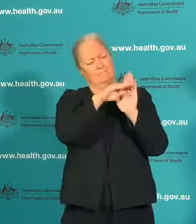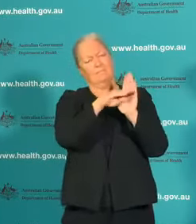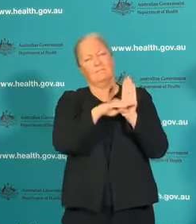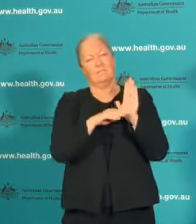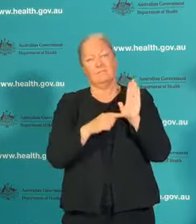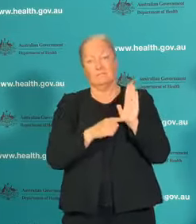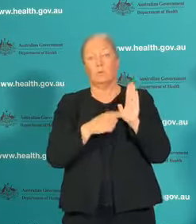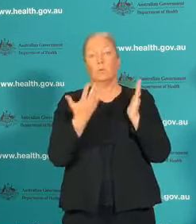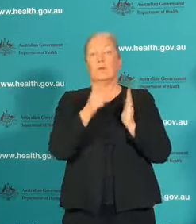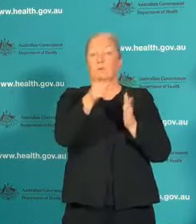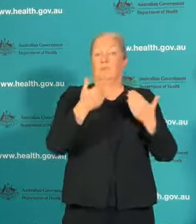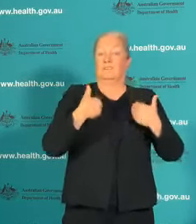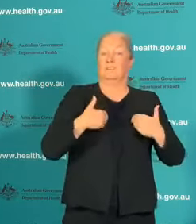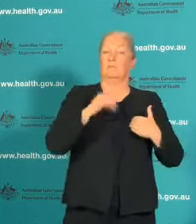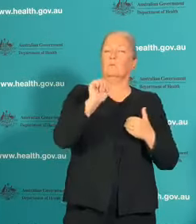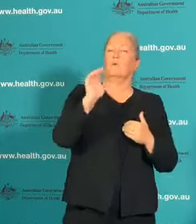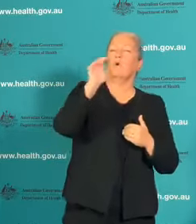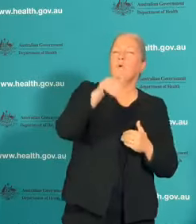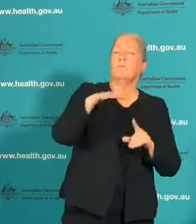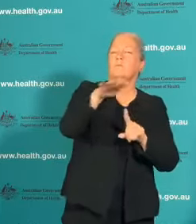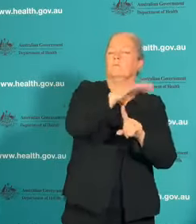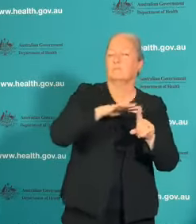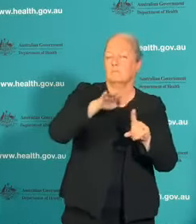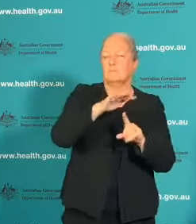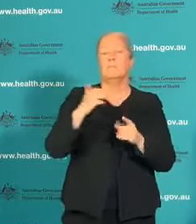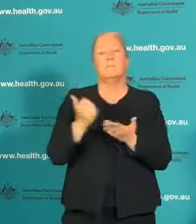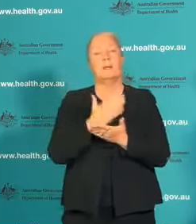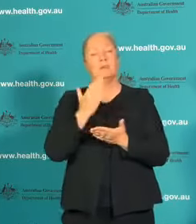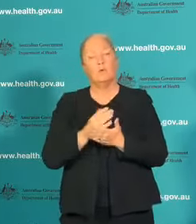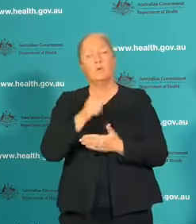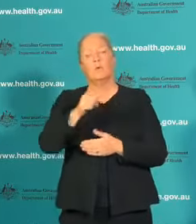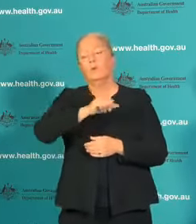and continuing to physical distance, continuing to practice good hygiene,